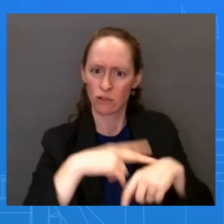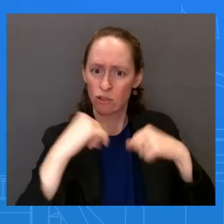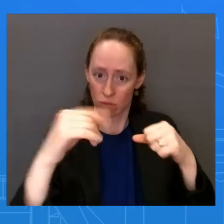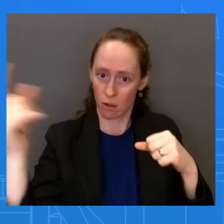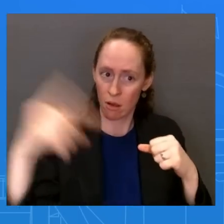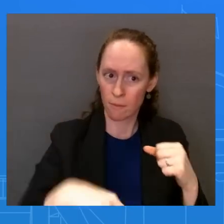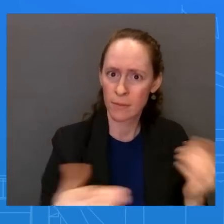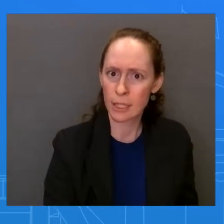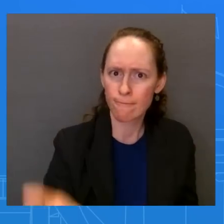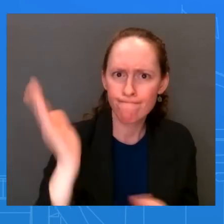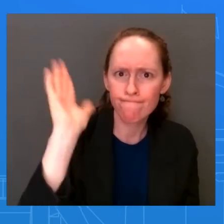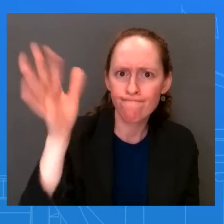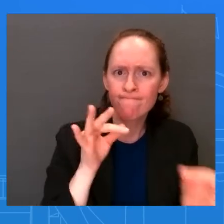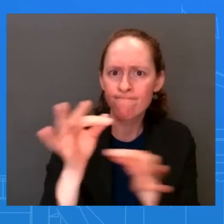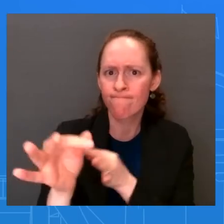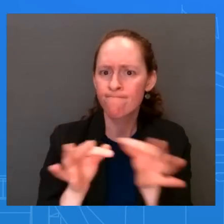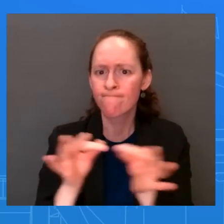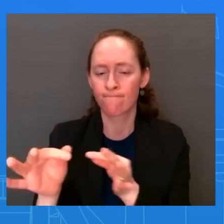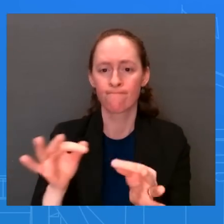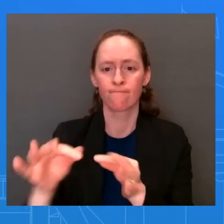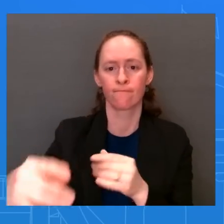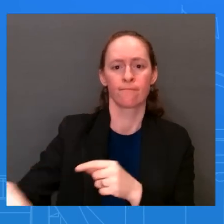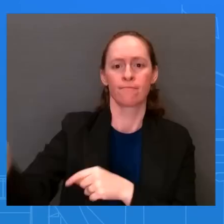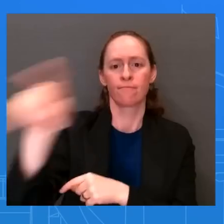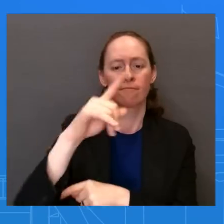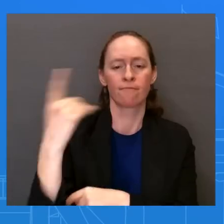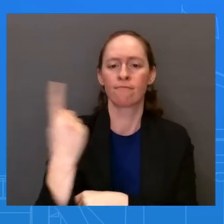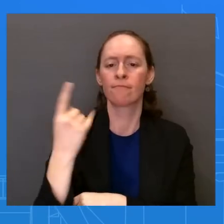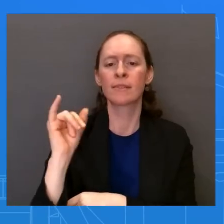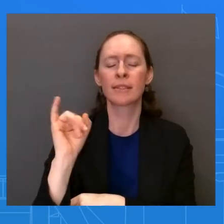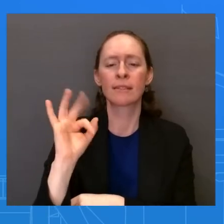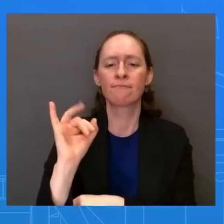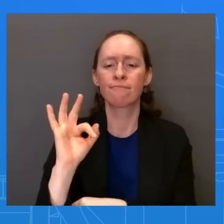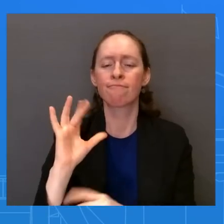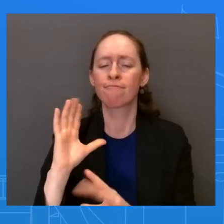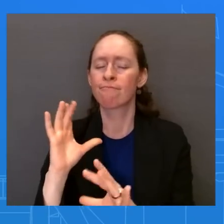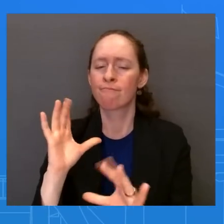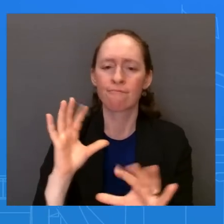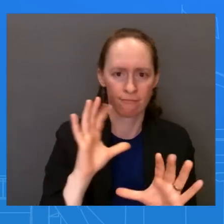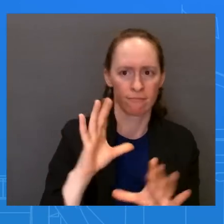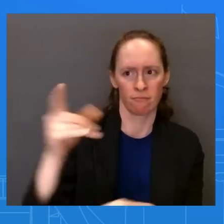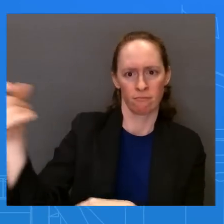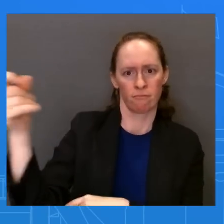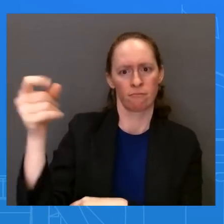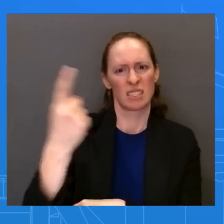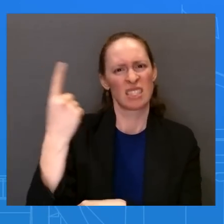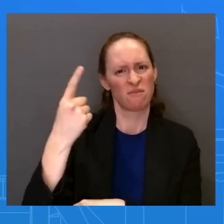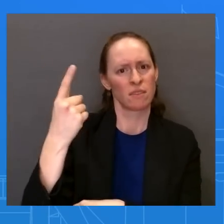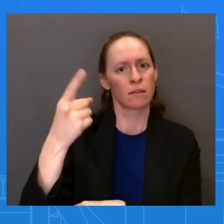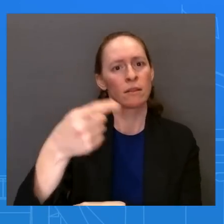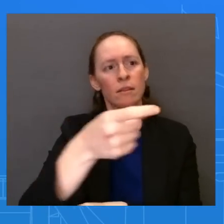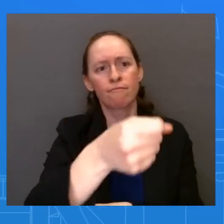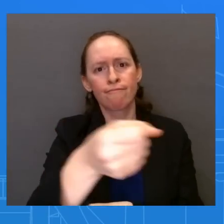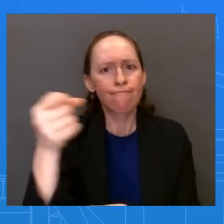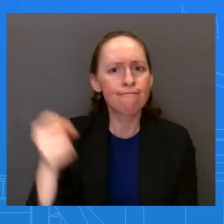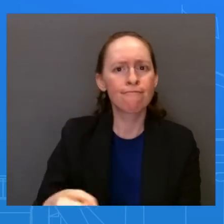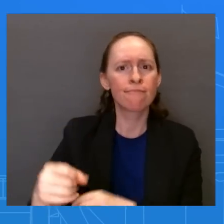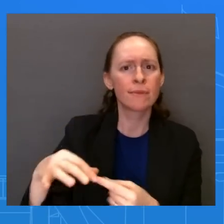or internally who can speak on behalf of the White House representing the Special Counsel Office within the White House from this podium? Are any of -- >> Ms. Jean-Pierre: I would -- The Press: -- those talks in -- Ms. Jean-Pierre: I would refer you